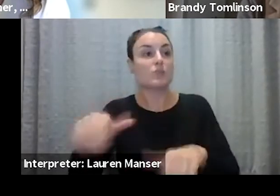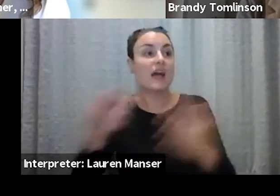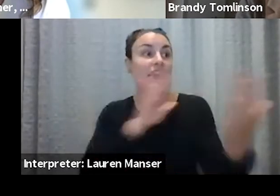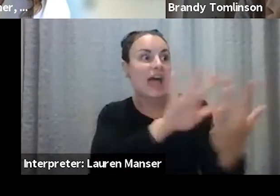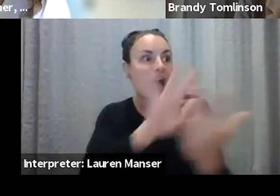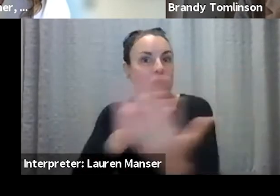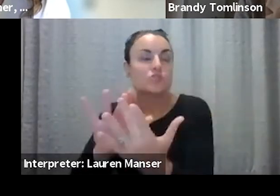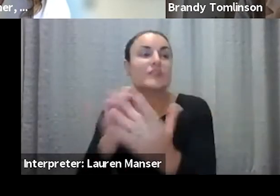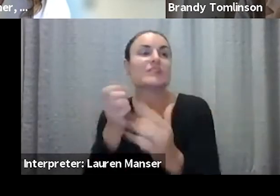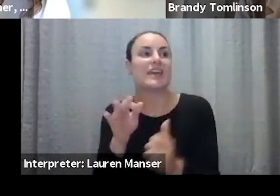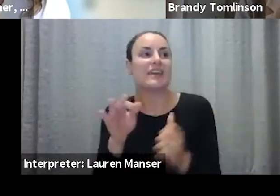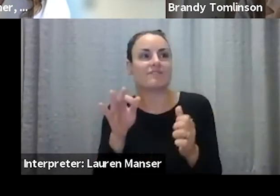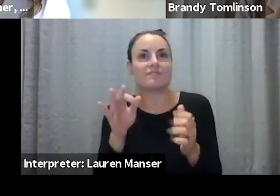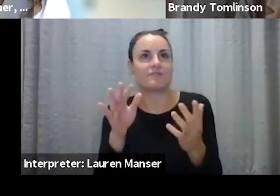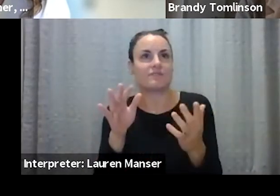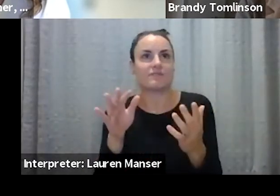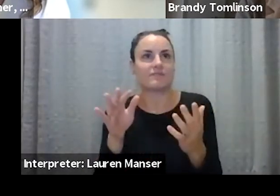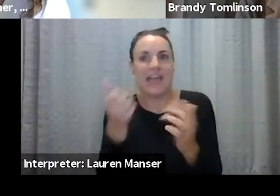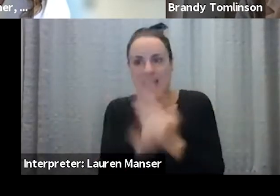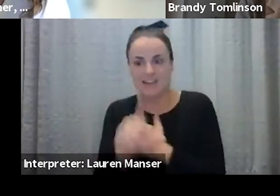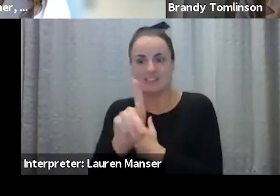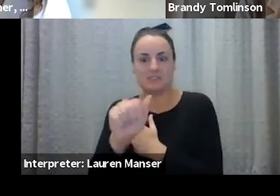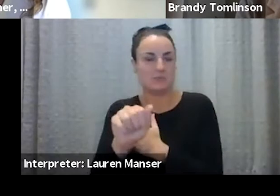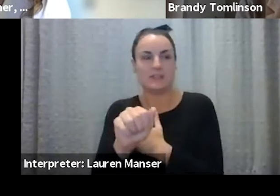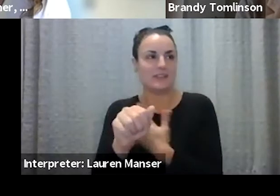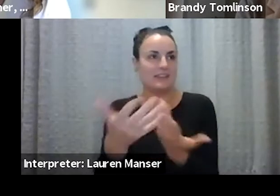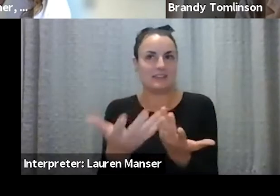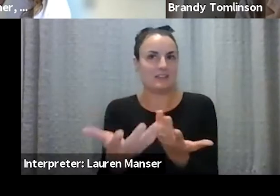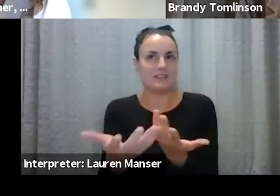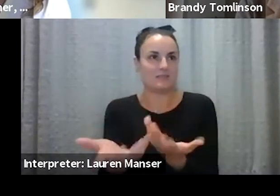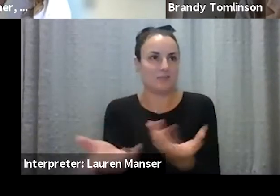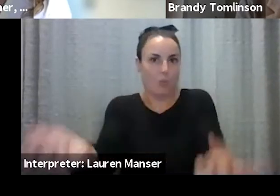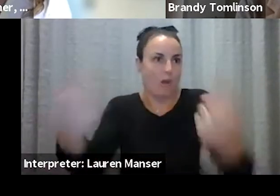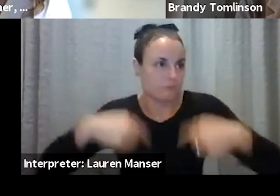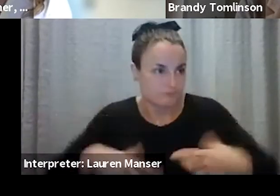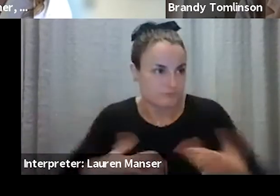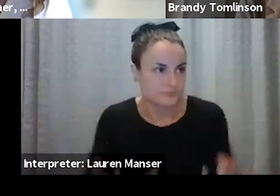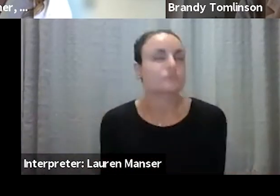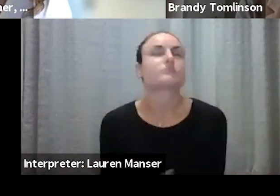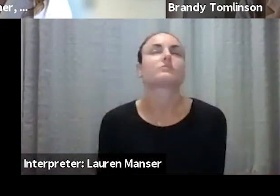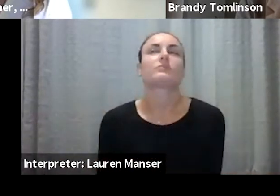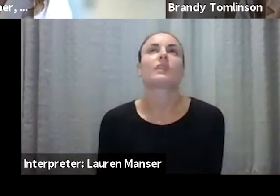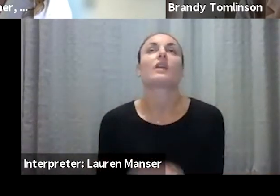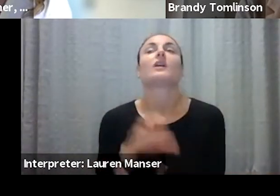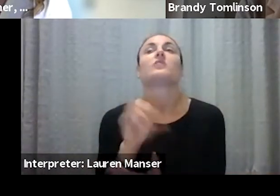And so I think just based on the conversations that we had at the panel,